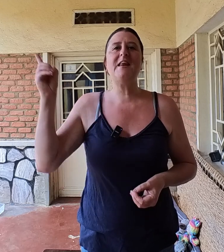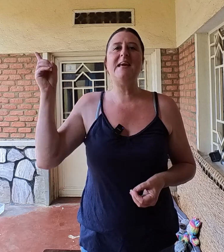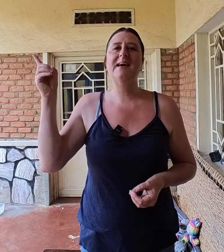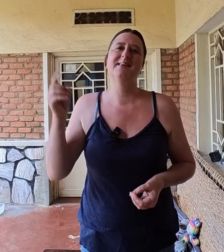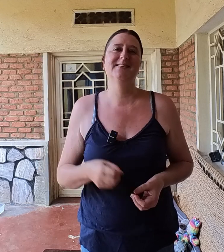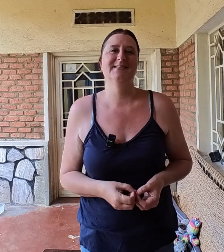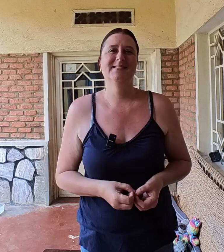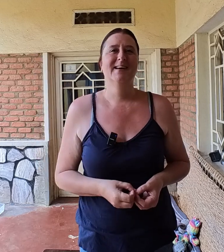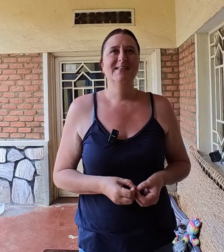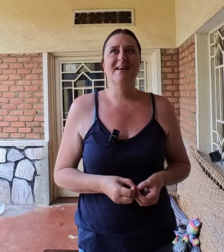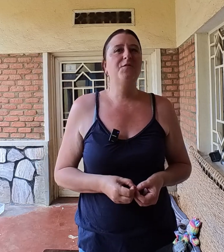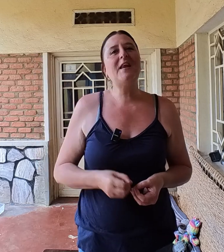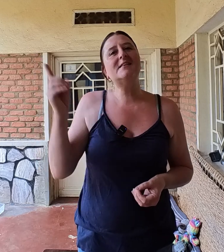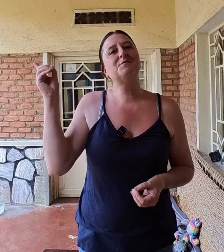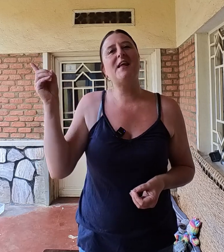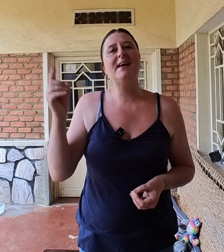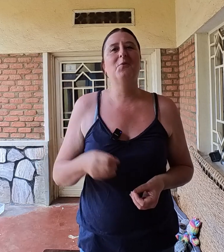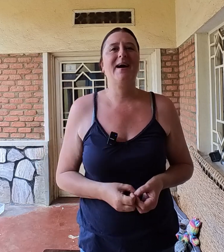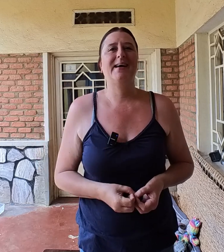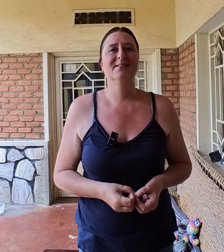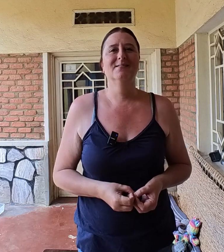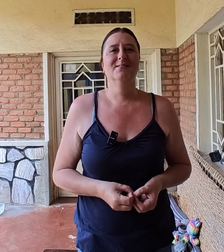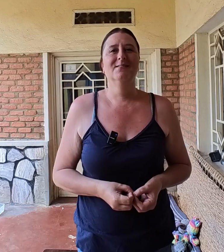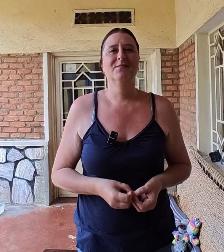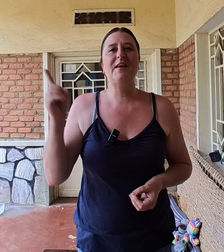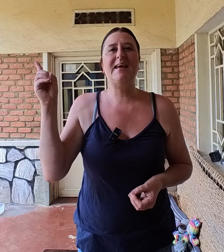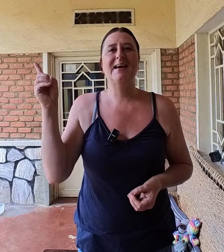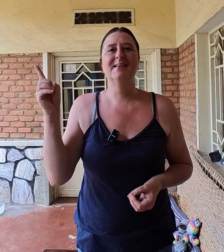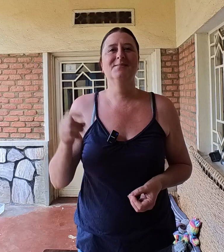Flea It's like the flea is fleeing away. Flea.